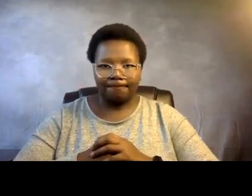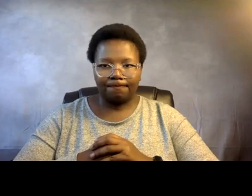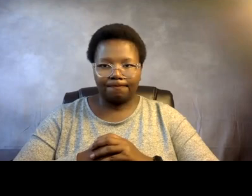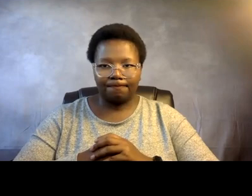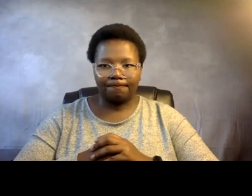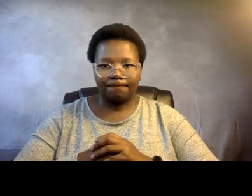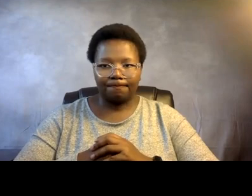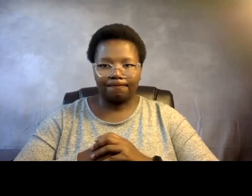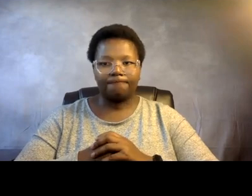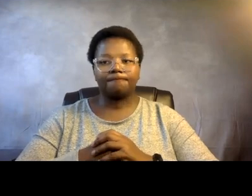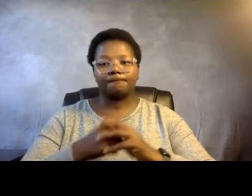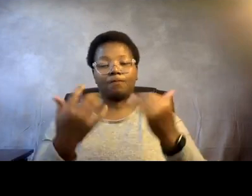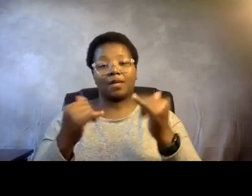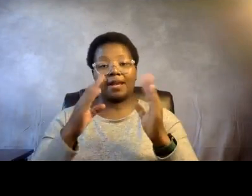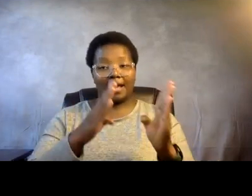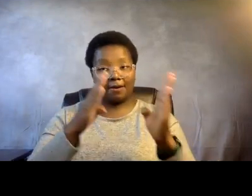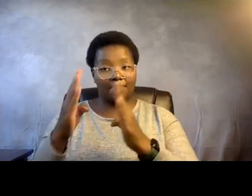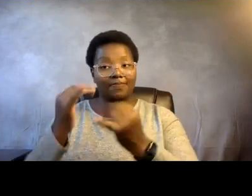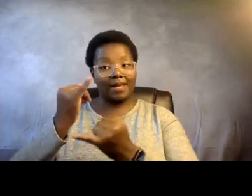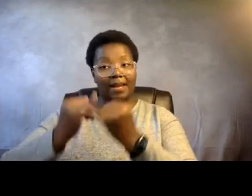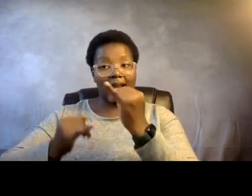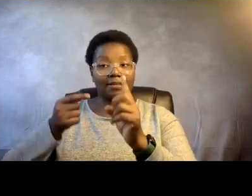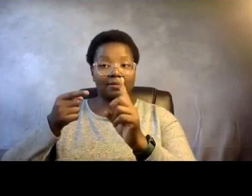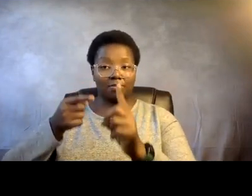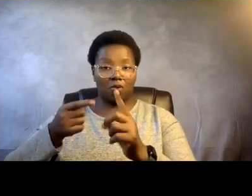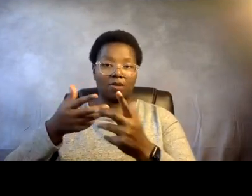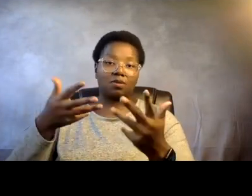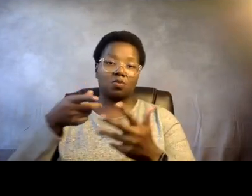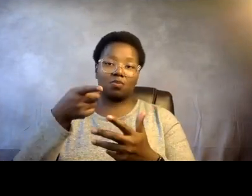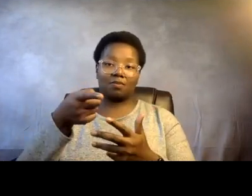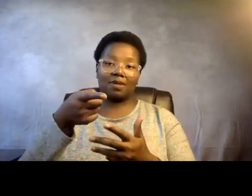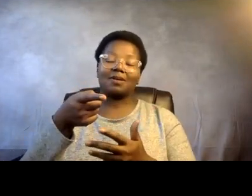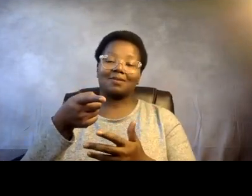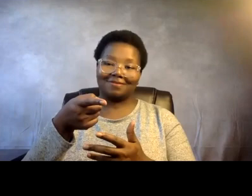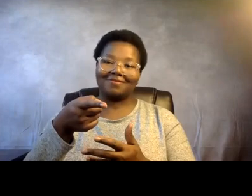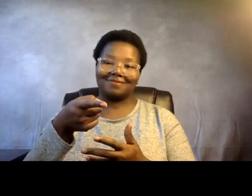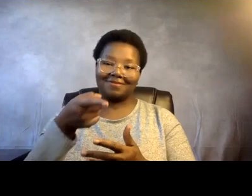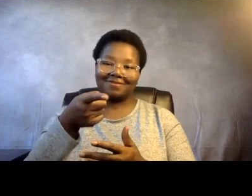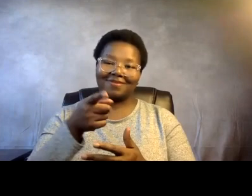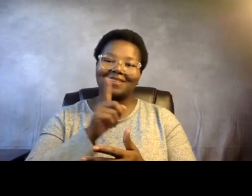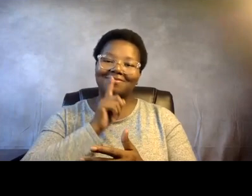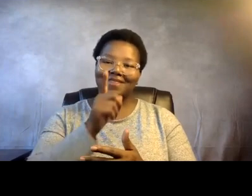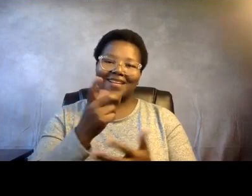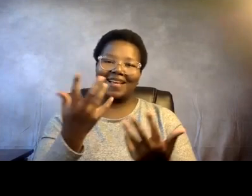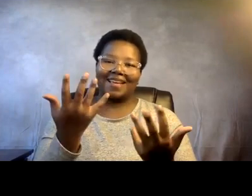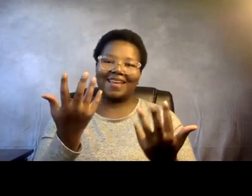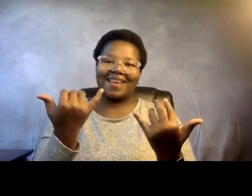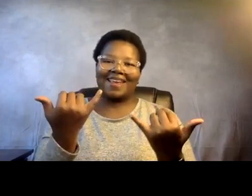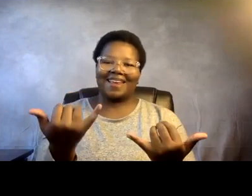And that does lead us to our final point, one that is, that it's probably good we don't have too long